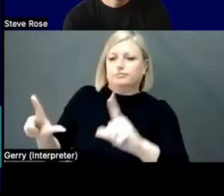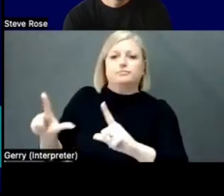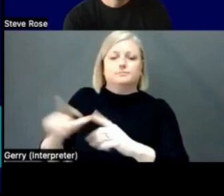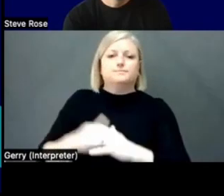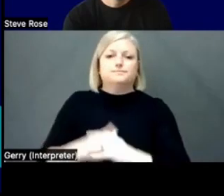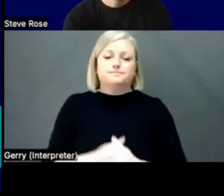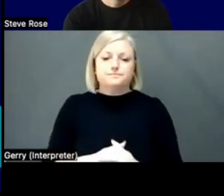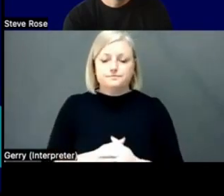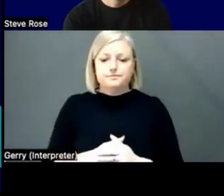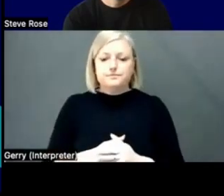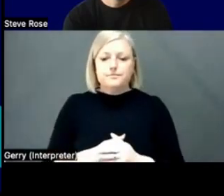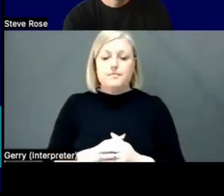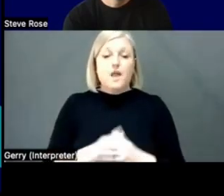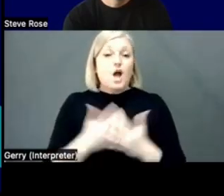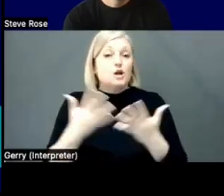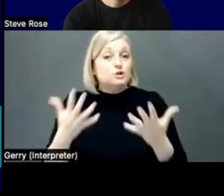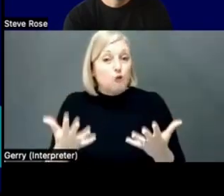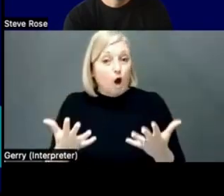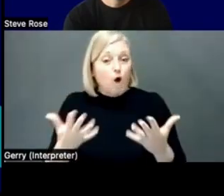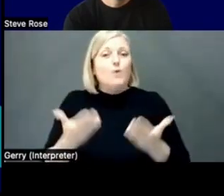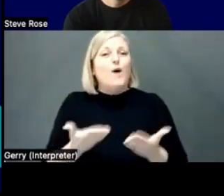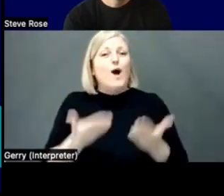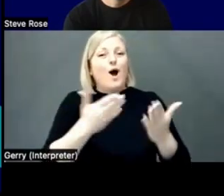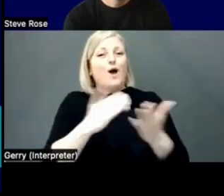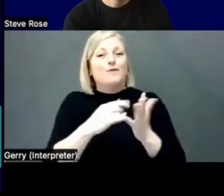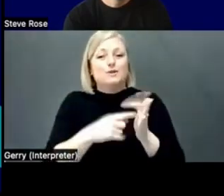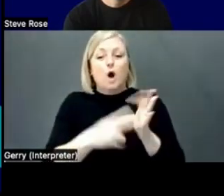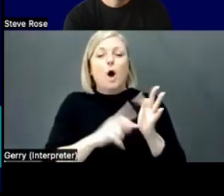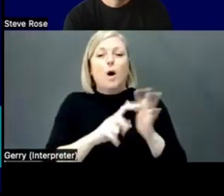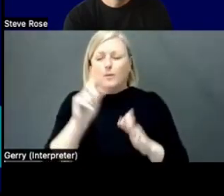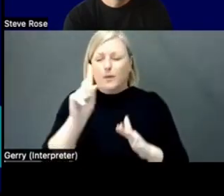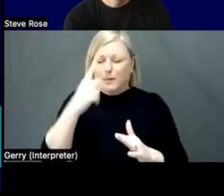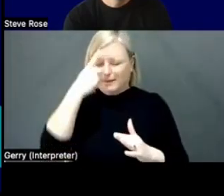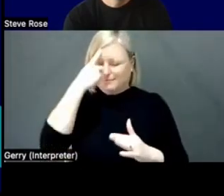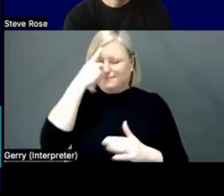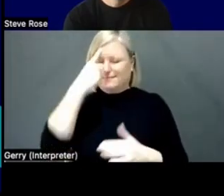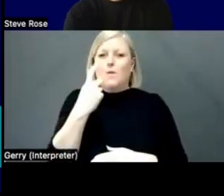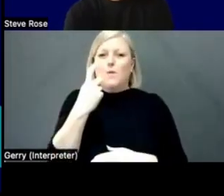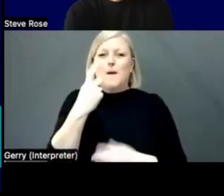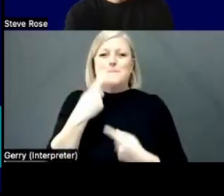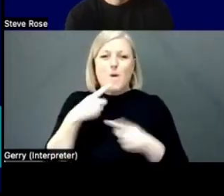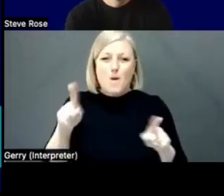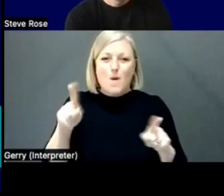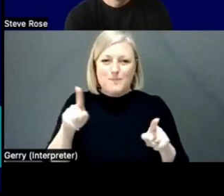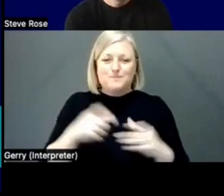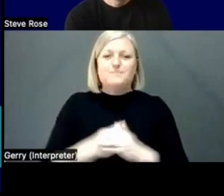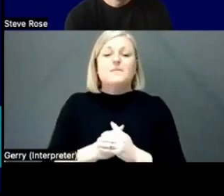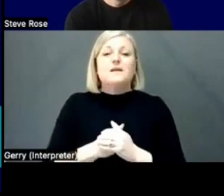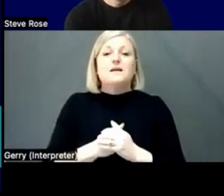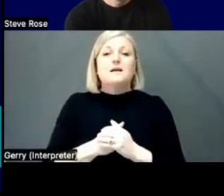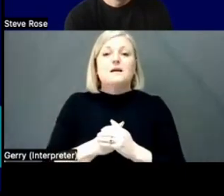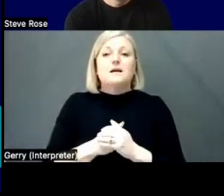So I'll hand over to Steve - sorry, one more piece of housekeeping. We also would encourage you